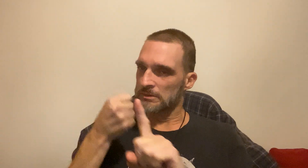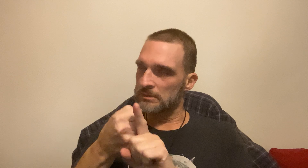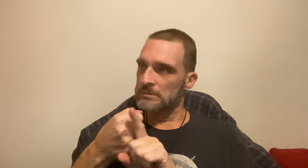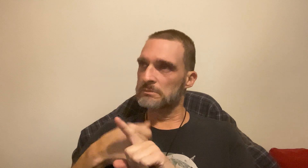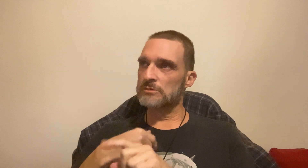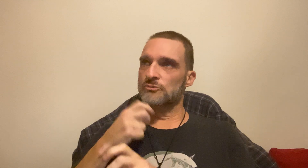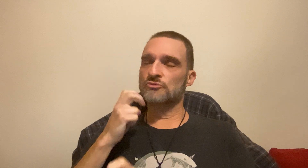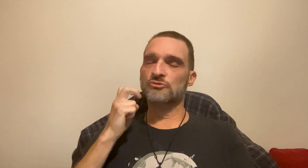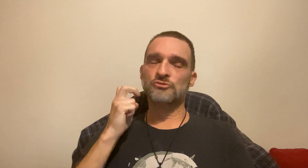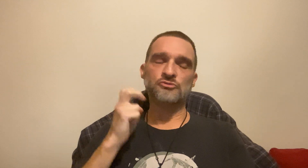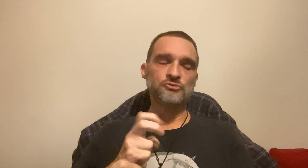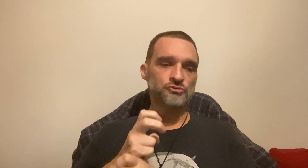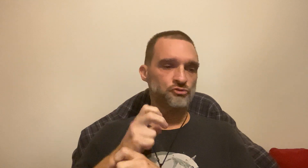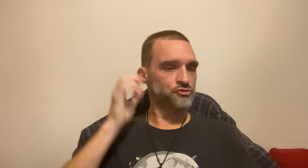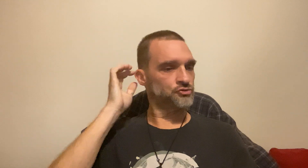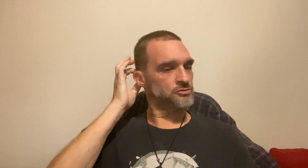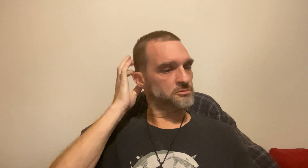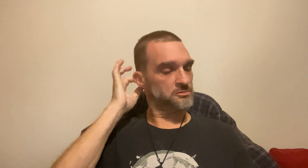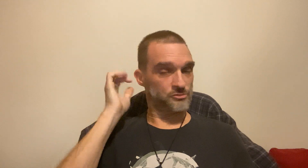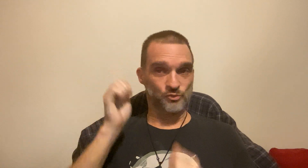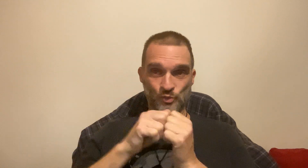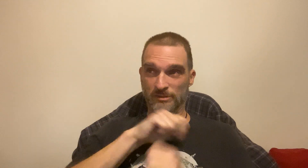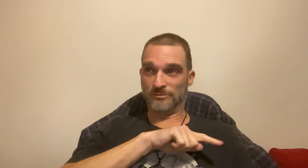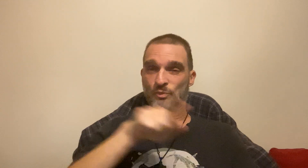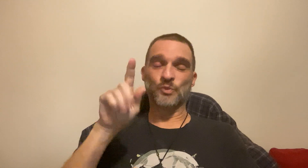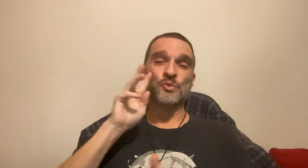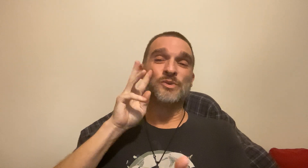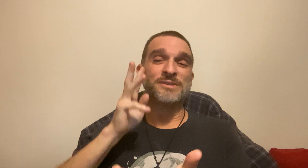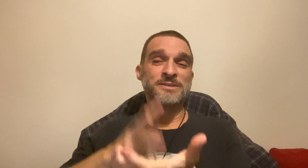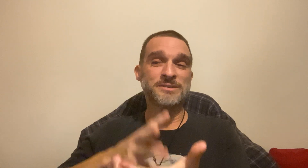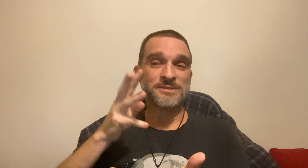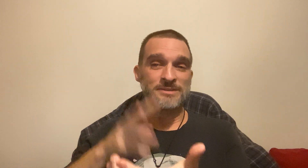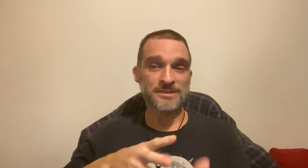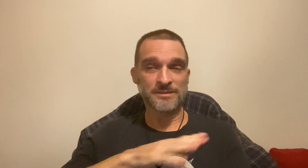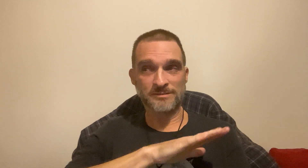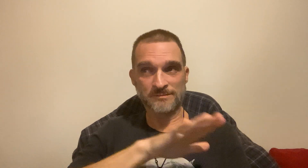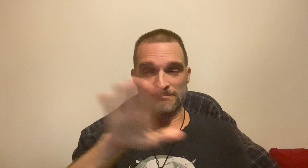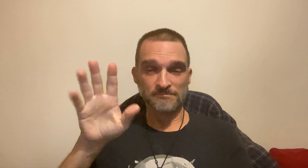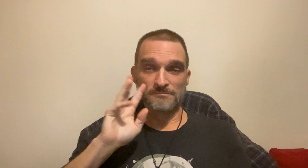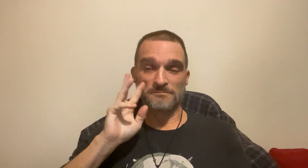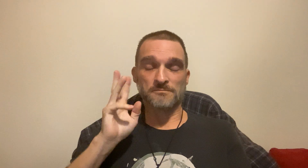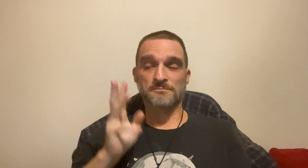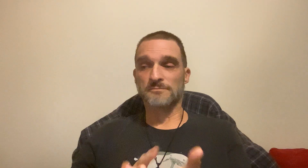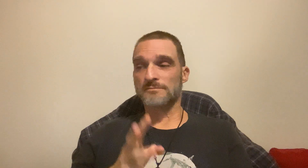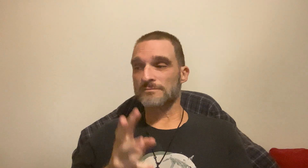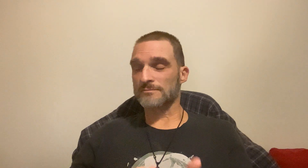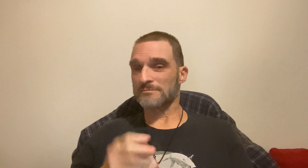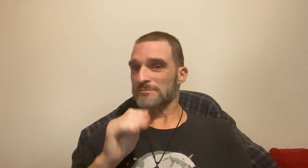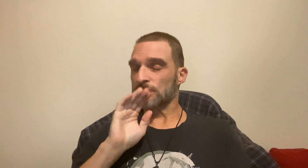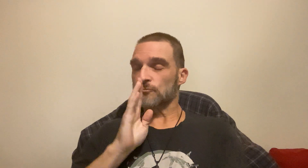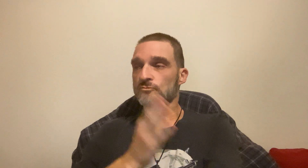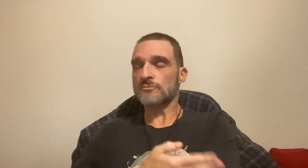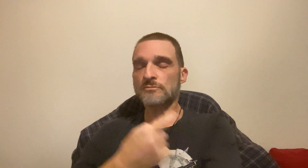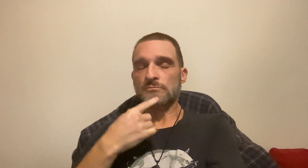It hit me HARD with all these witnesses.